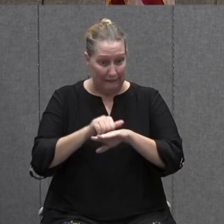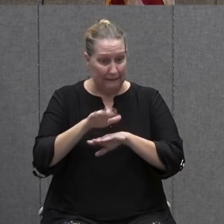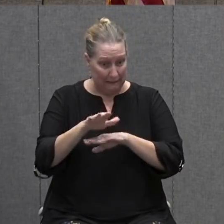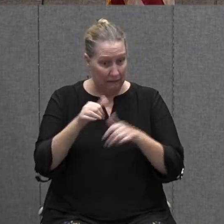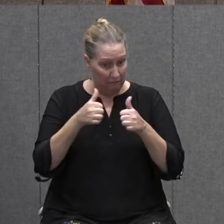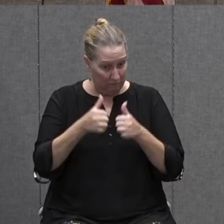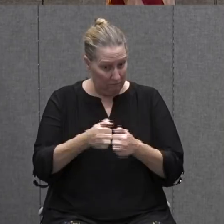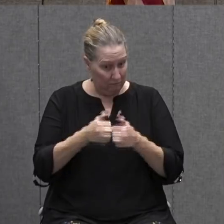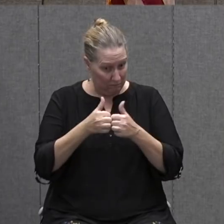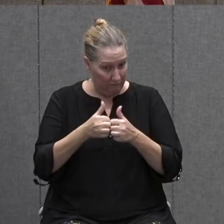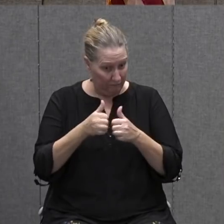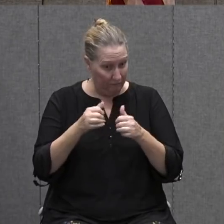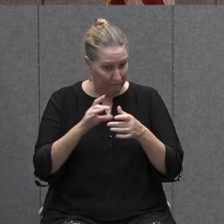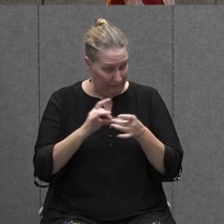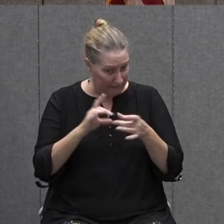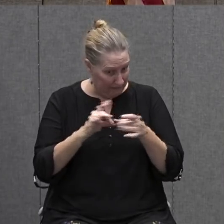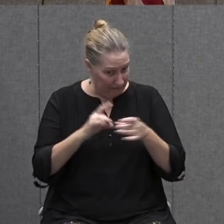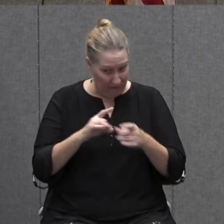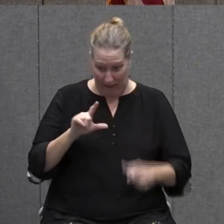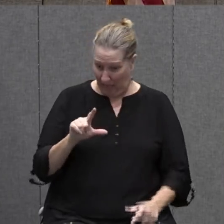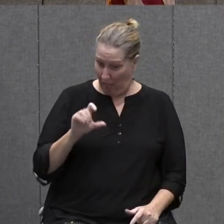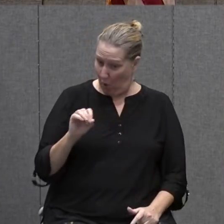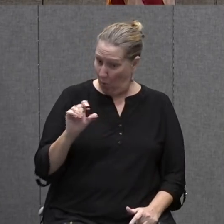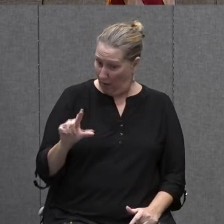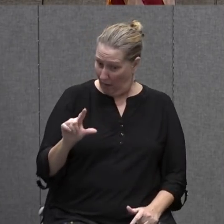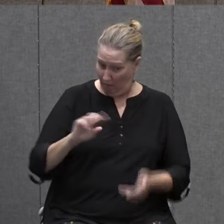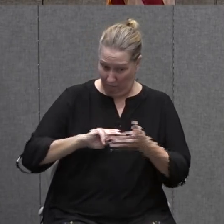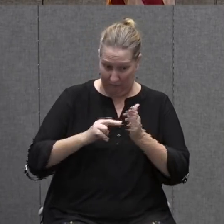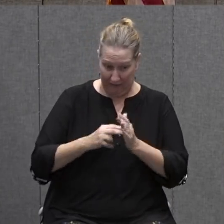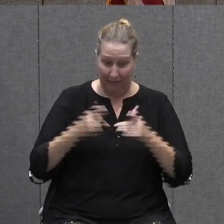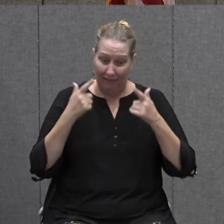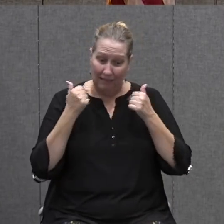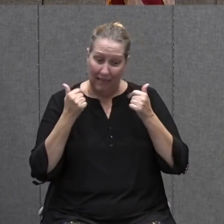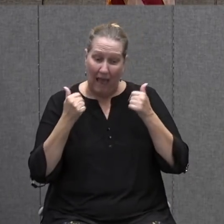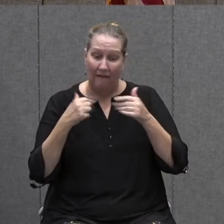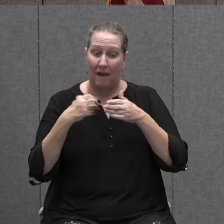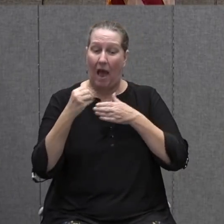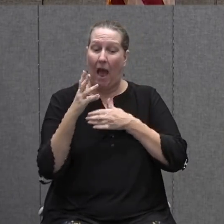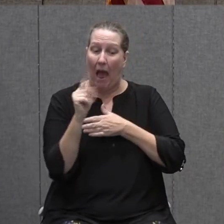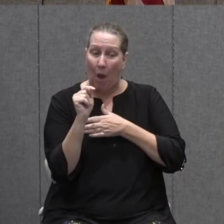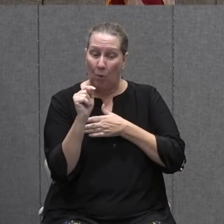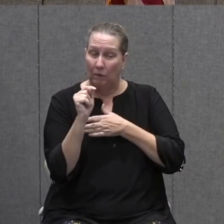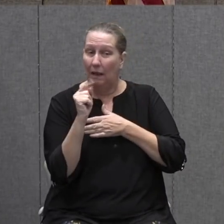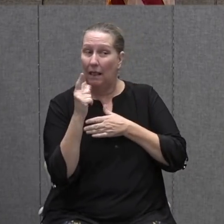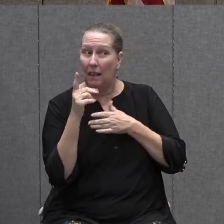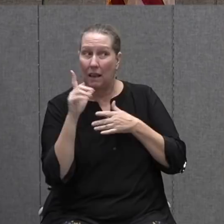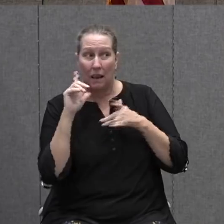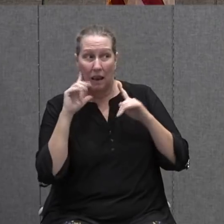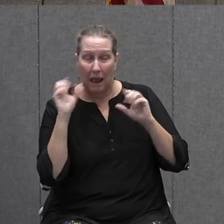or seen it somewhere? Maybe a grown-up has used it. Maybe it's old now. Nobody uses LOL anymore?